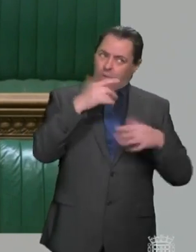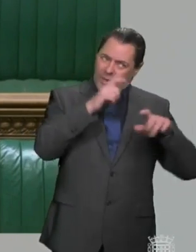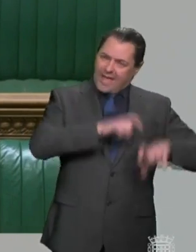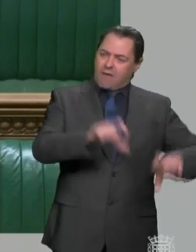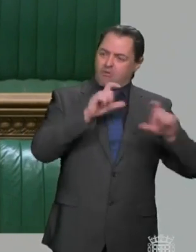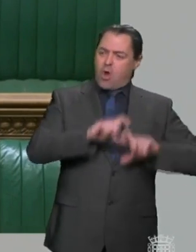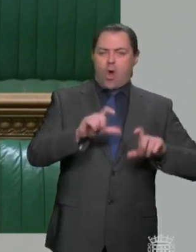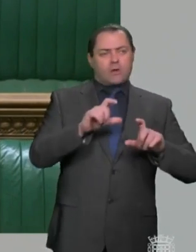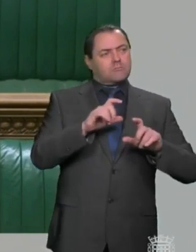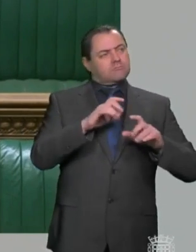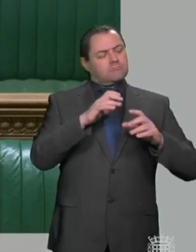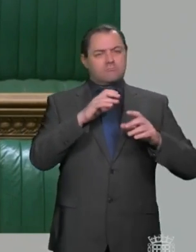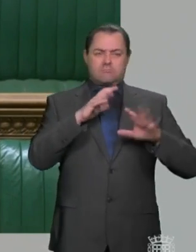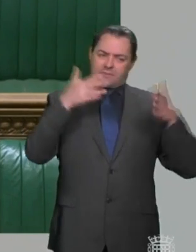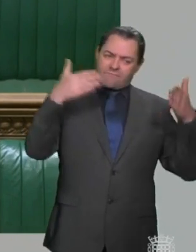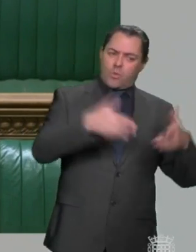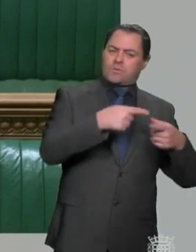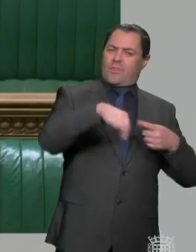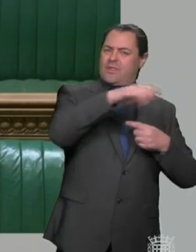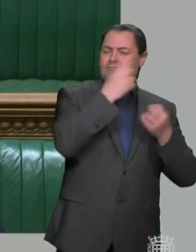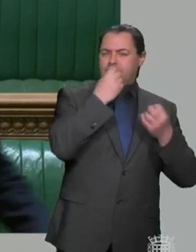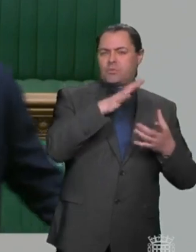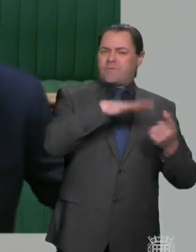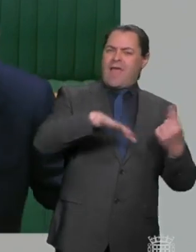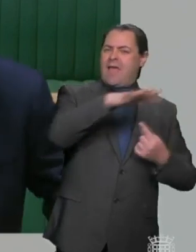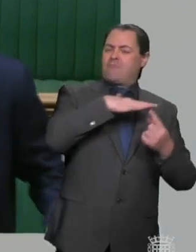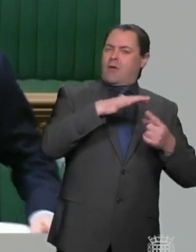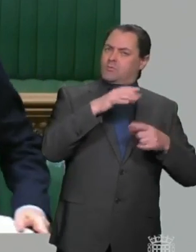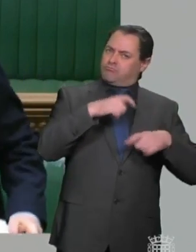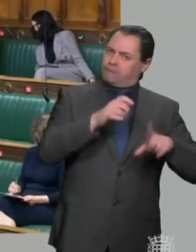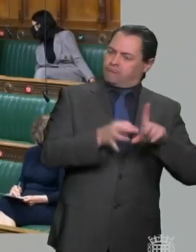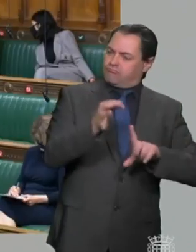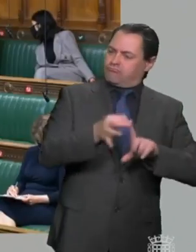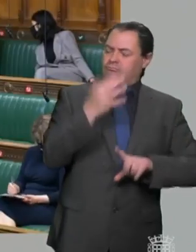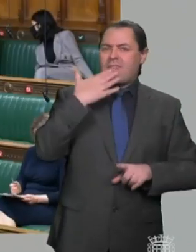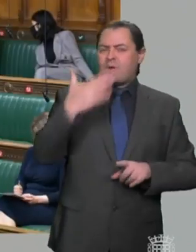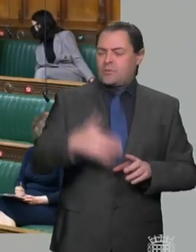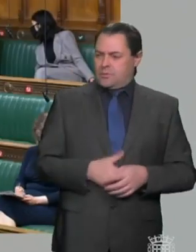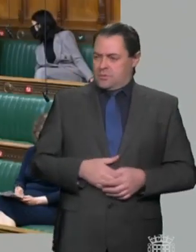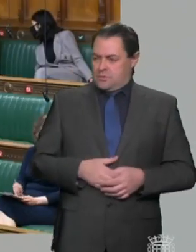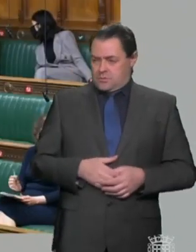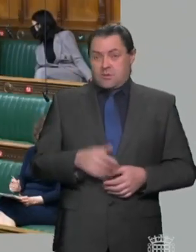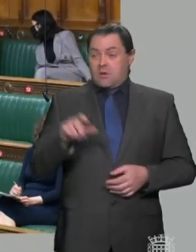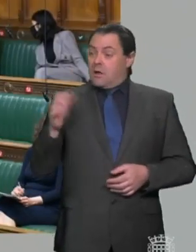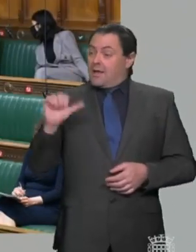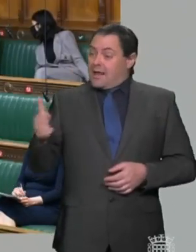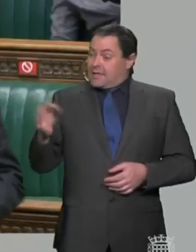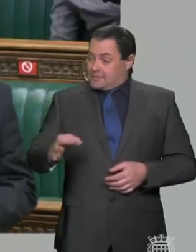champion those wonderful and beautiful spots. >> Gerald Jones (Merthyr Tydfil and Rhymney) (Lab) When any Member of